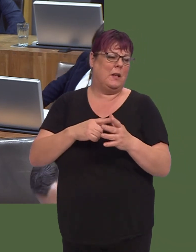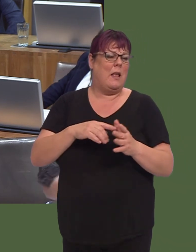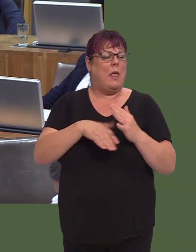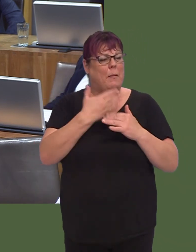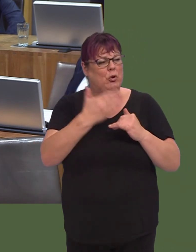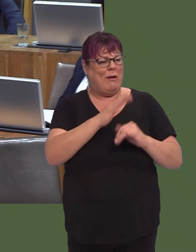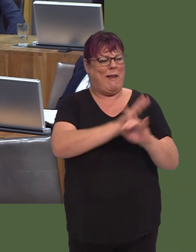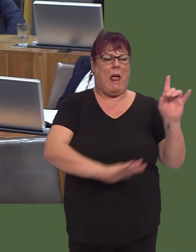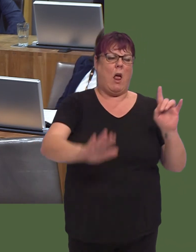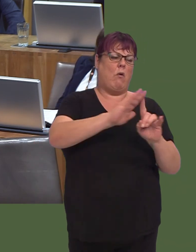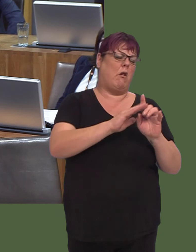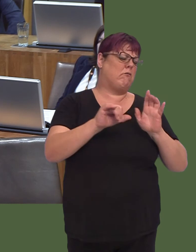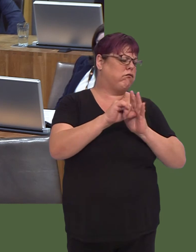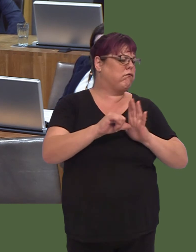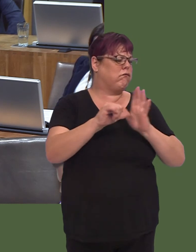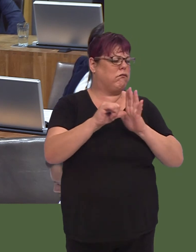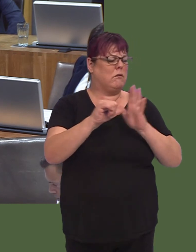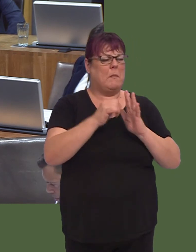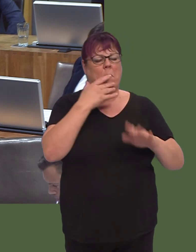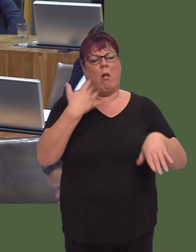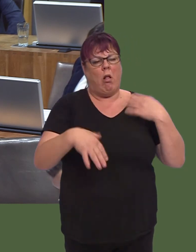That was a very difficult time for the people of Bridgend, and not just the town but the entire county.